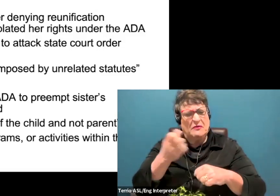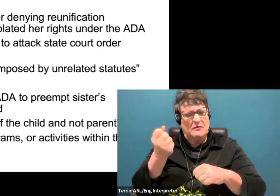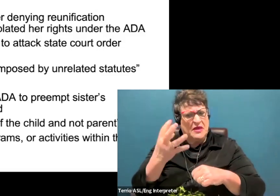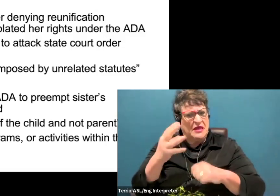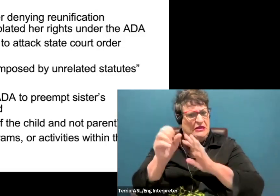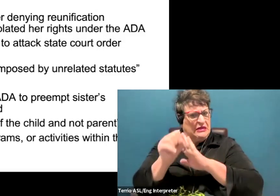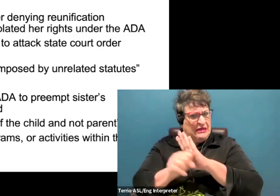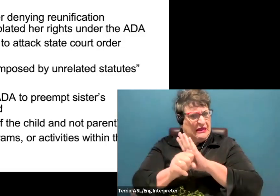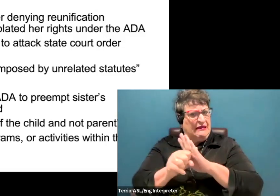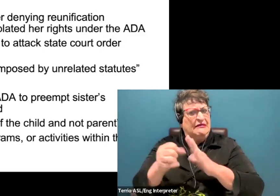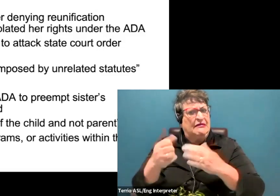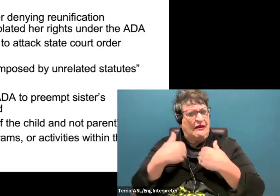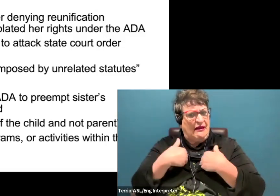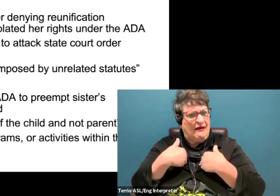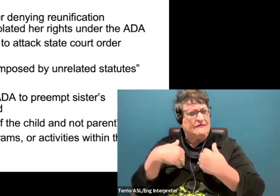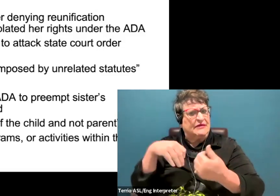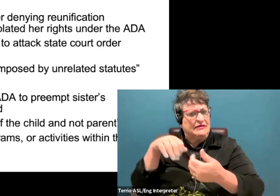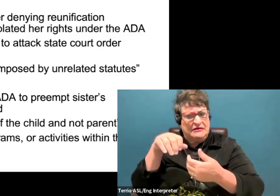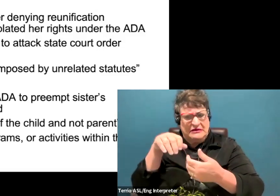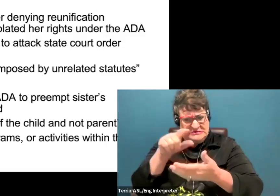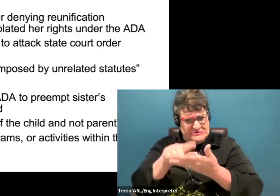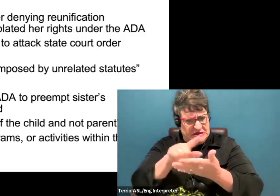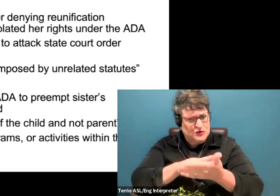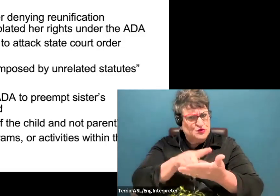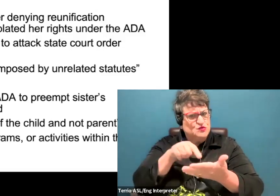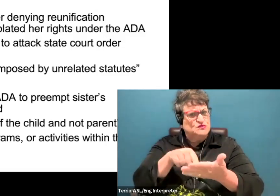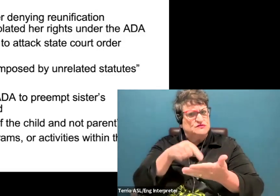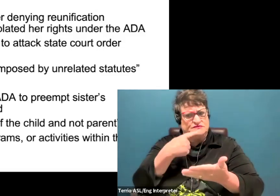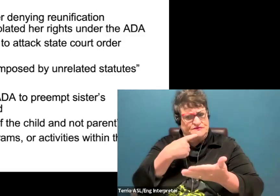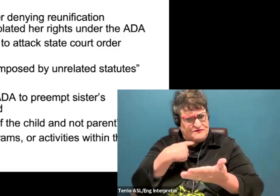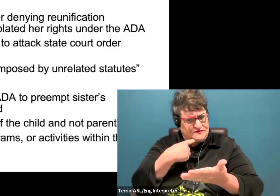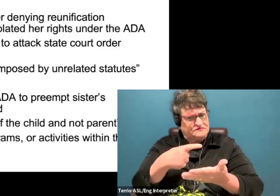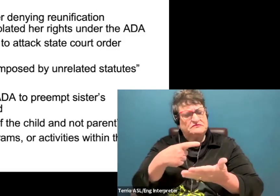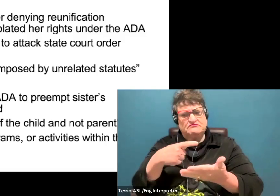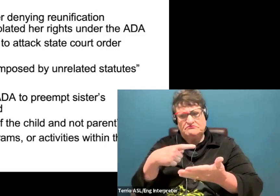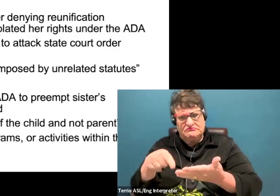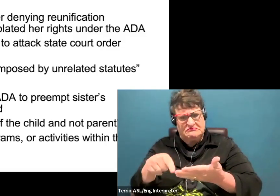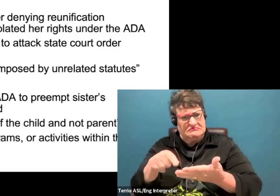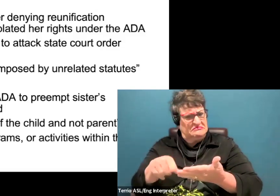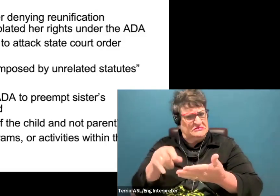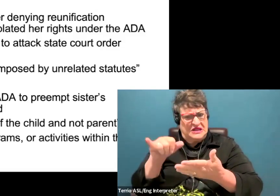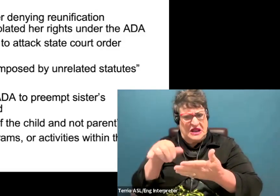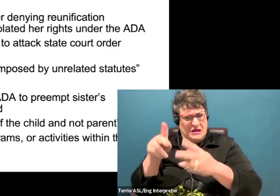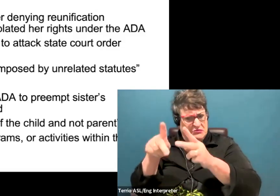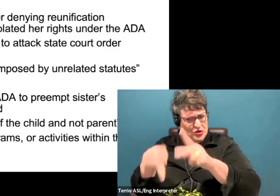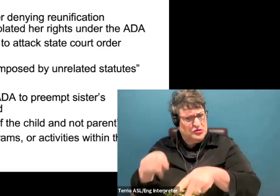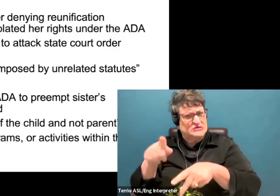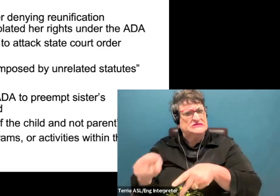parental disability alone for removal. You can use it to say that a person didn't advance on their reunification services,